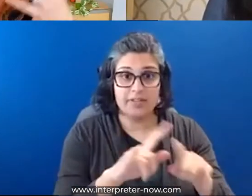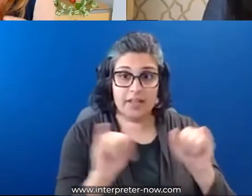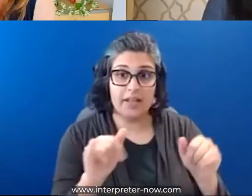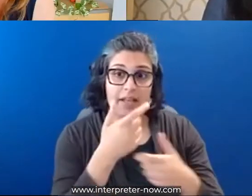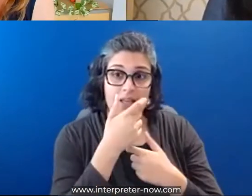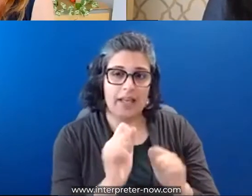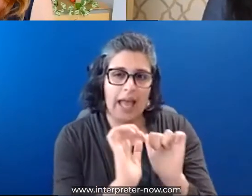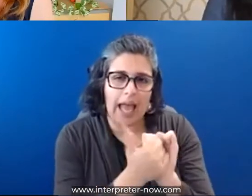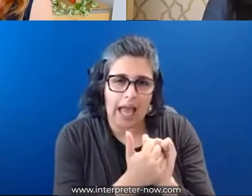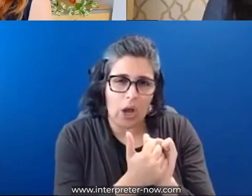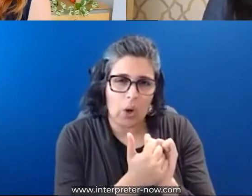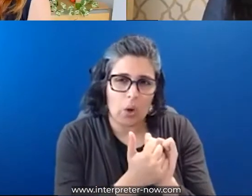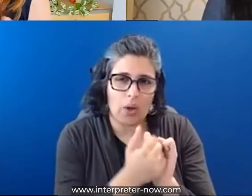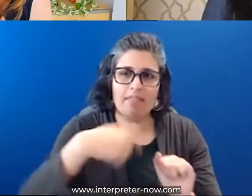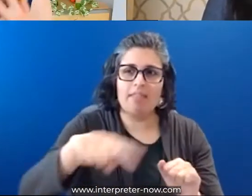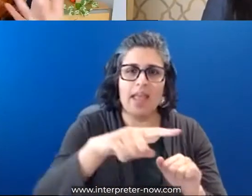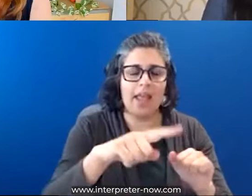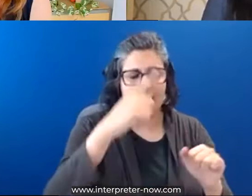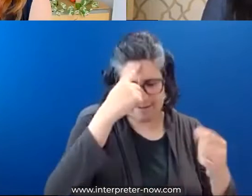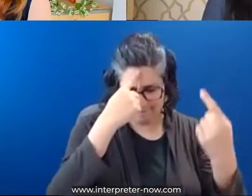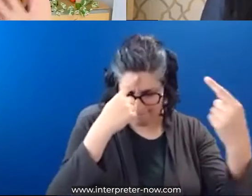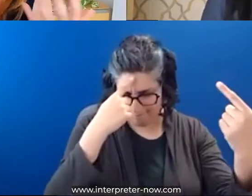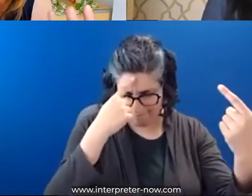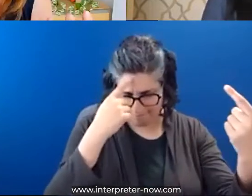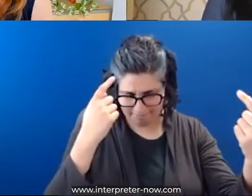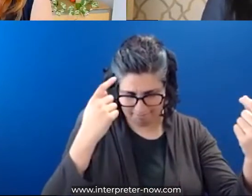how can they create common ground with their colleagues, how can they create common ground